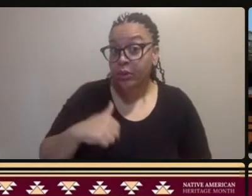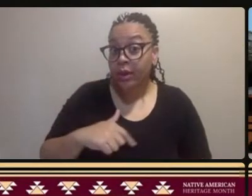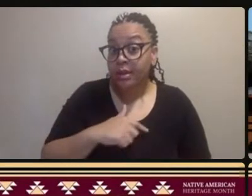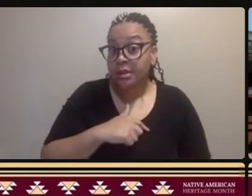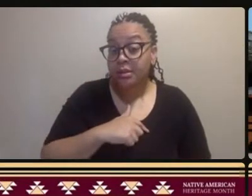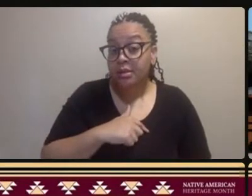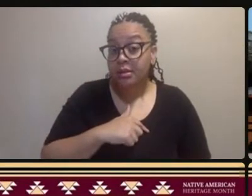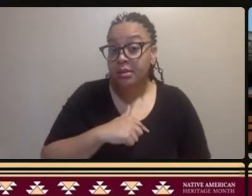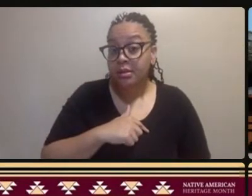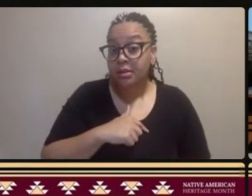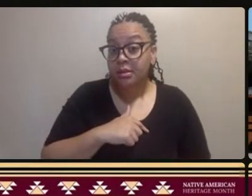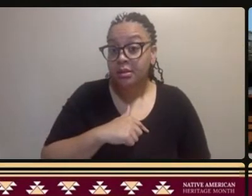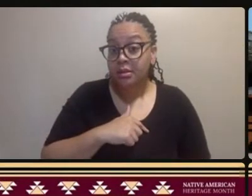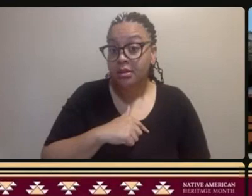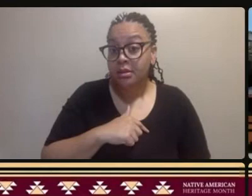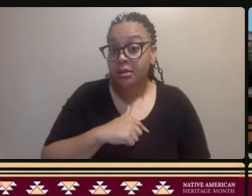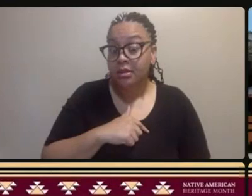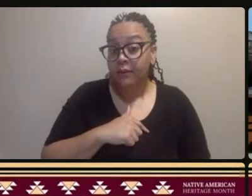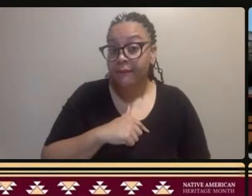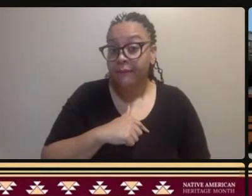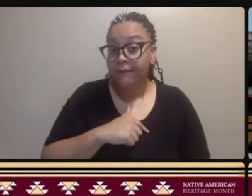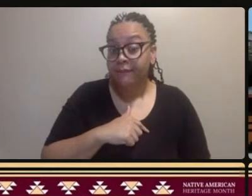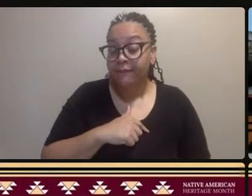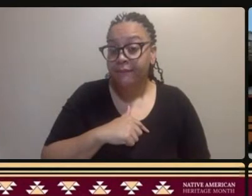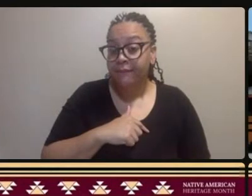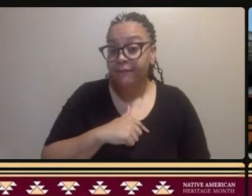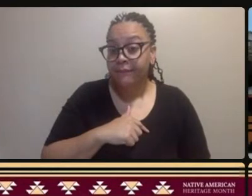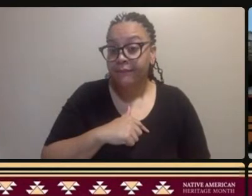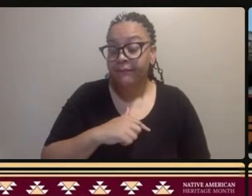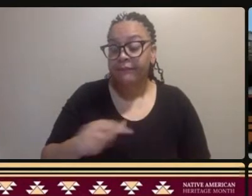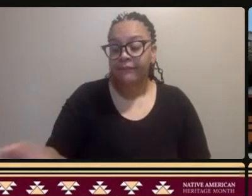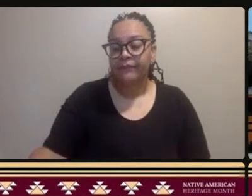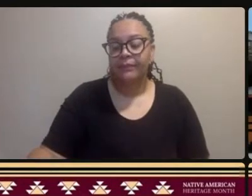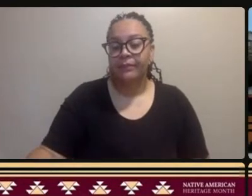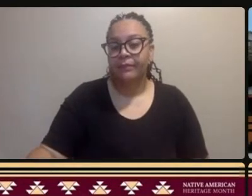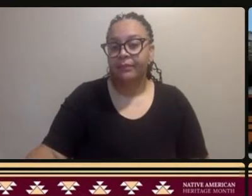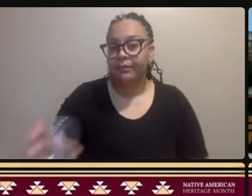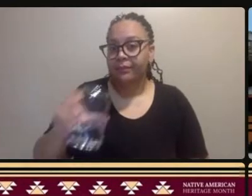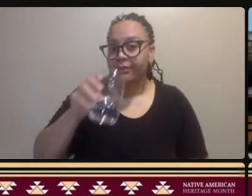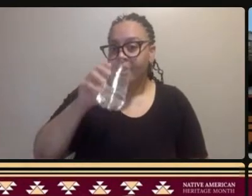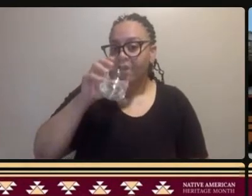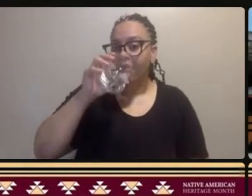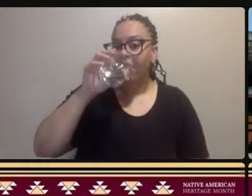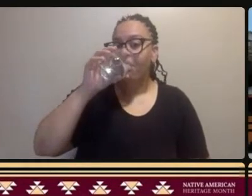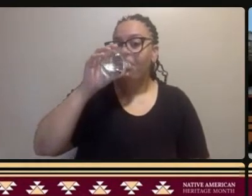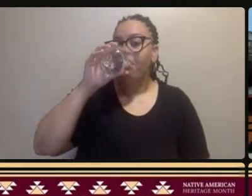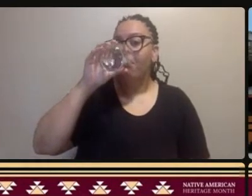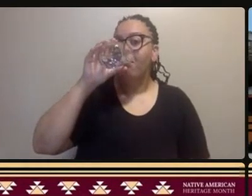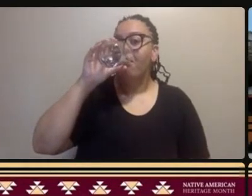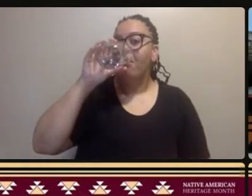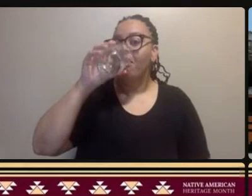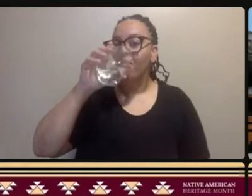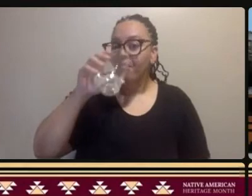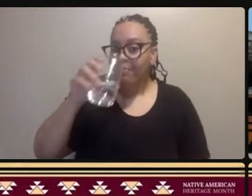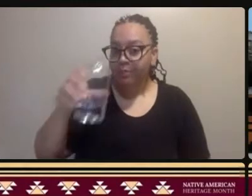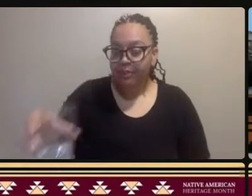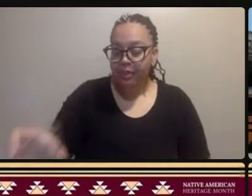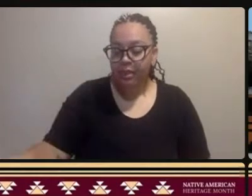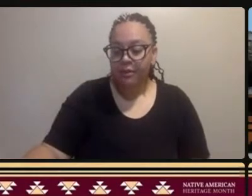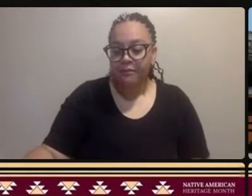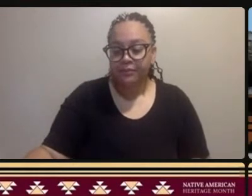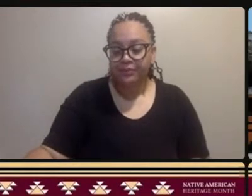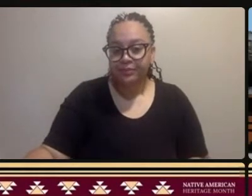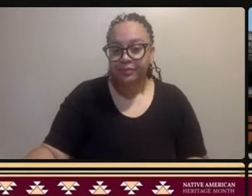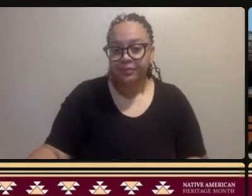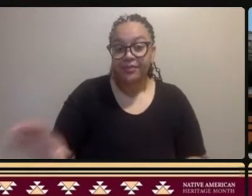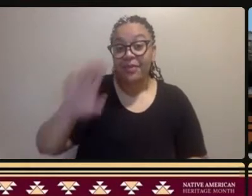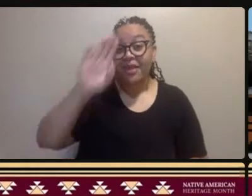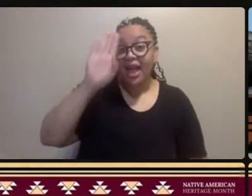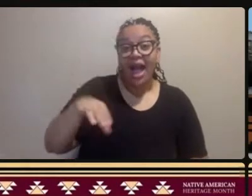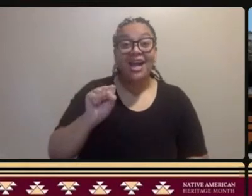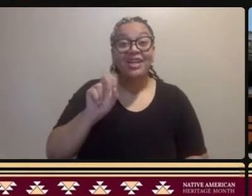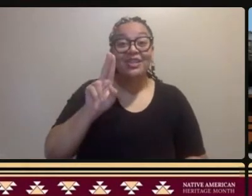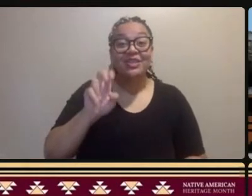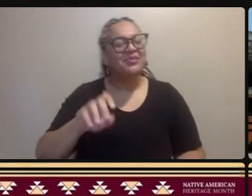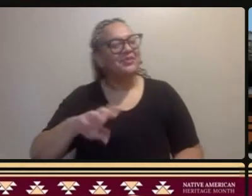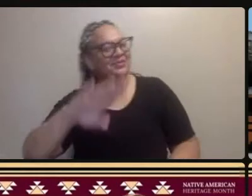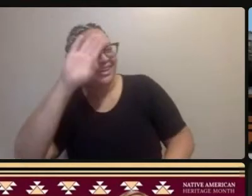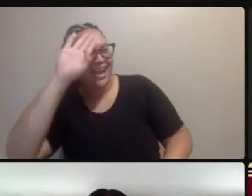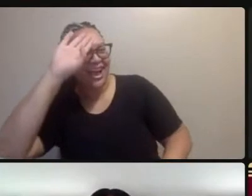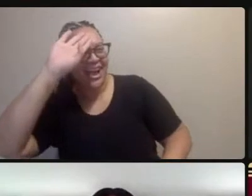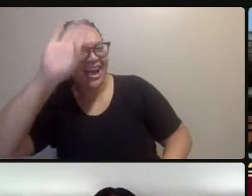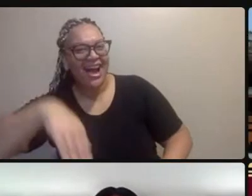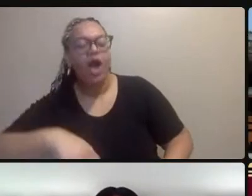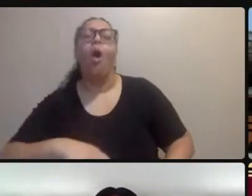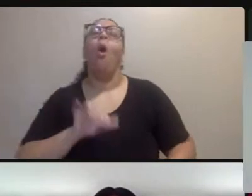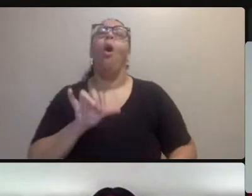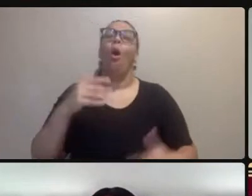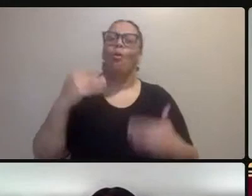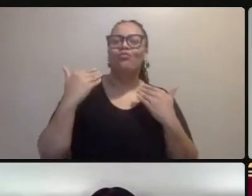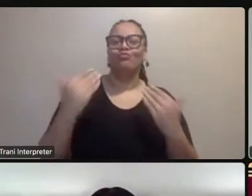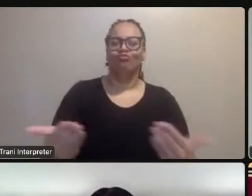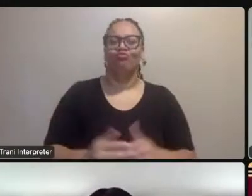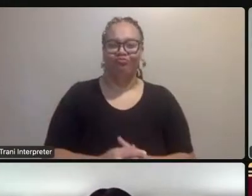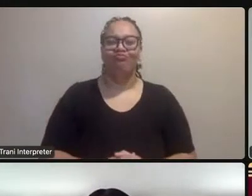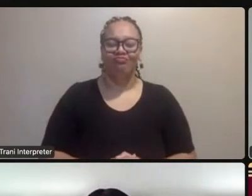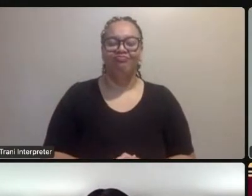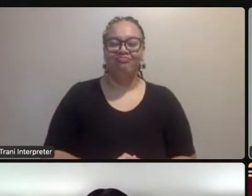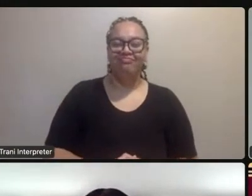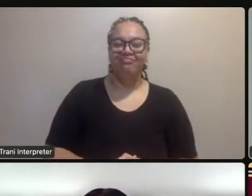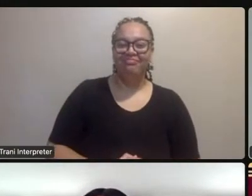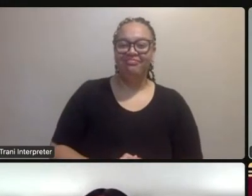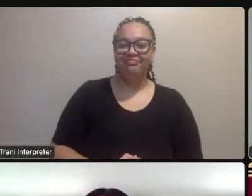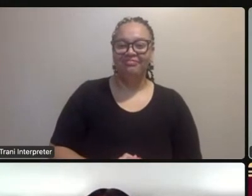SUE CAN YOU HEAR US